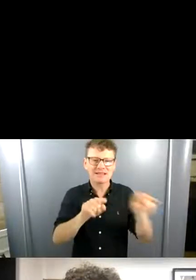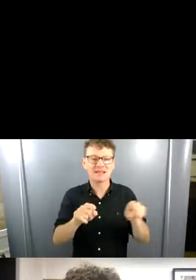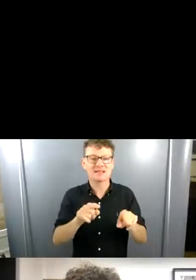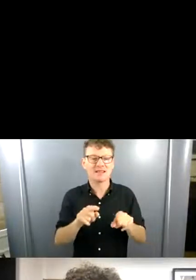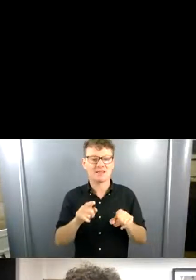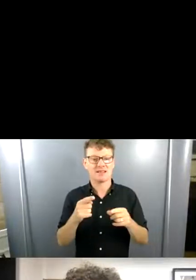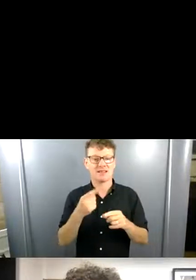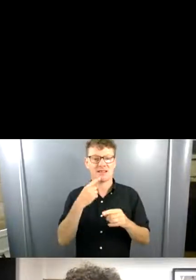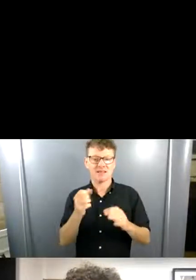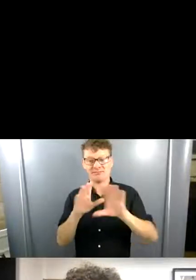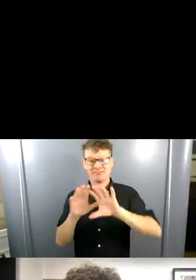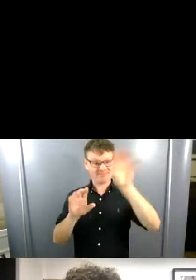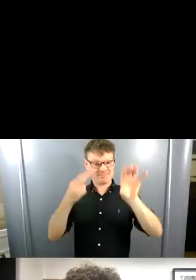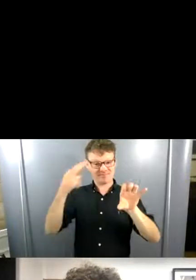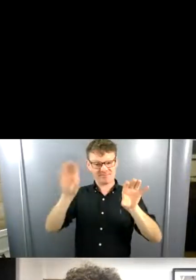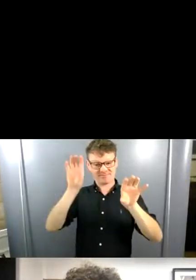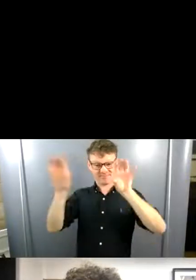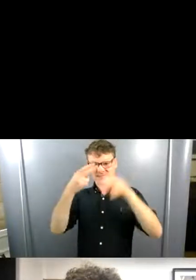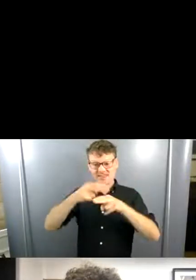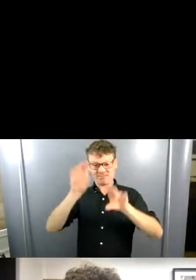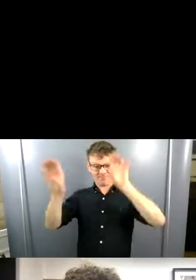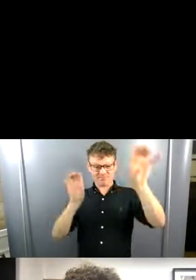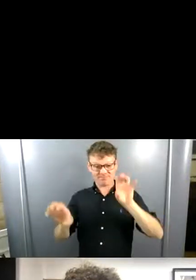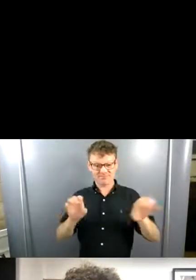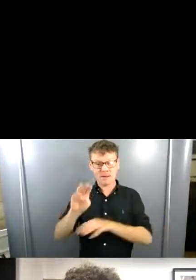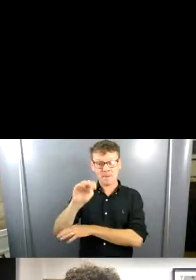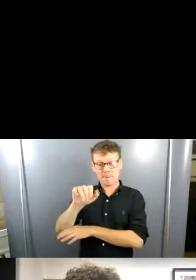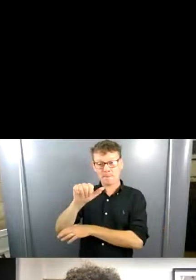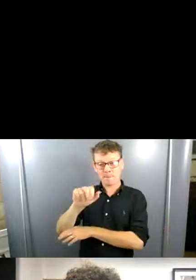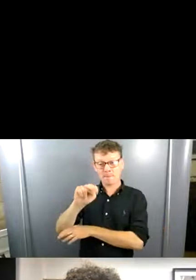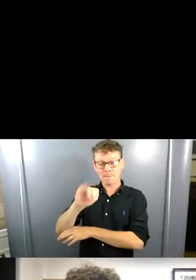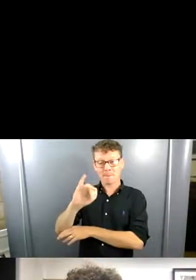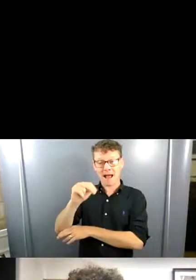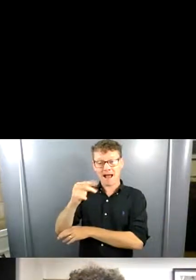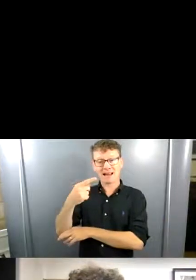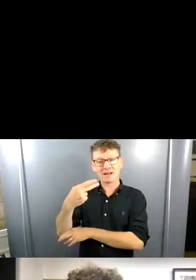the east which Jill Vaughan we'll be discussing in her talk about Maningrida in the next session